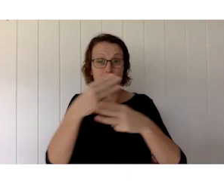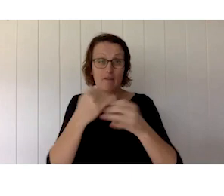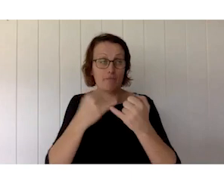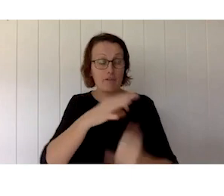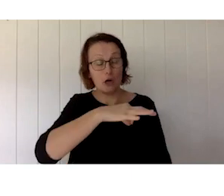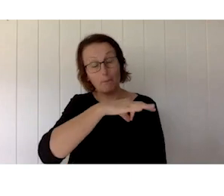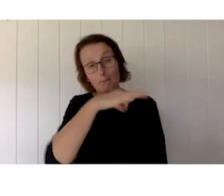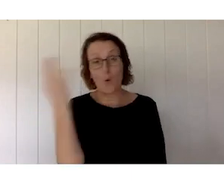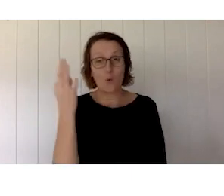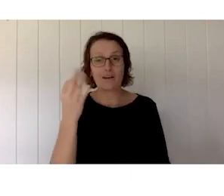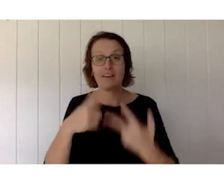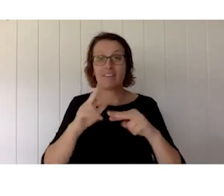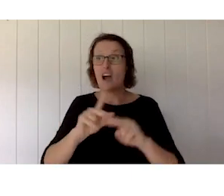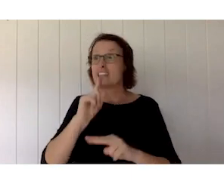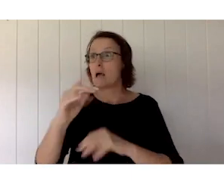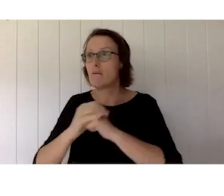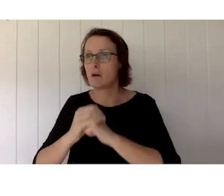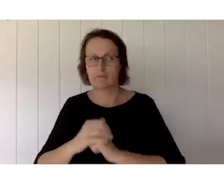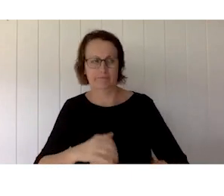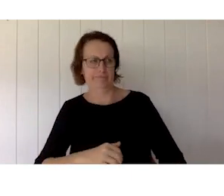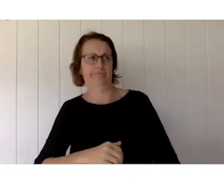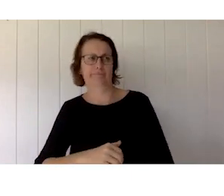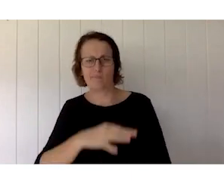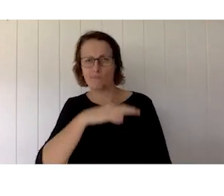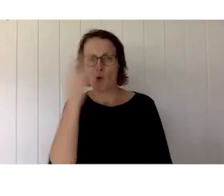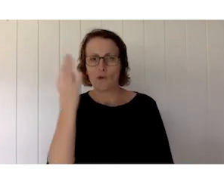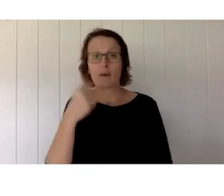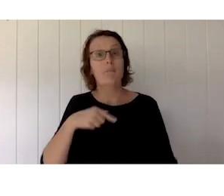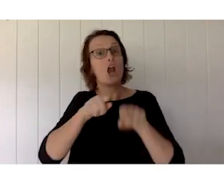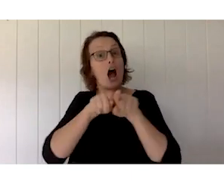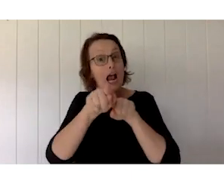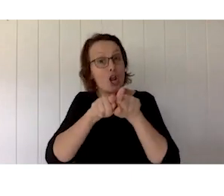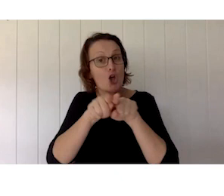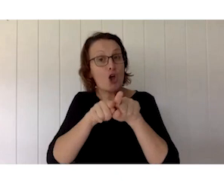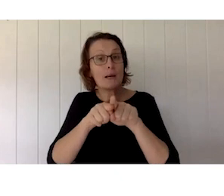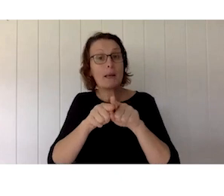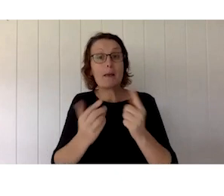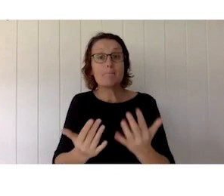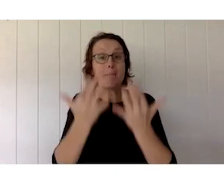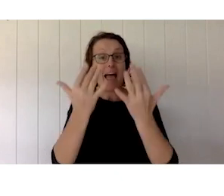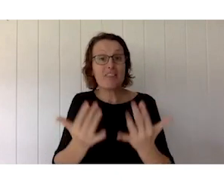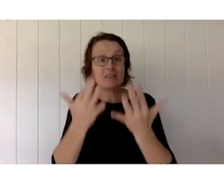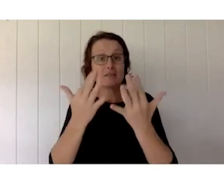because they stop talking to you. But what I learnt through my maths degree is that, while maths is complicated, it follows certain